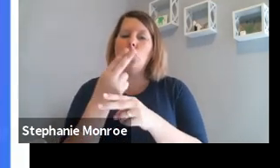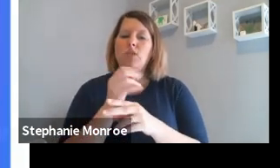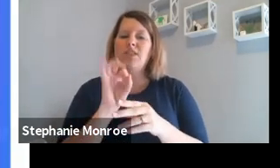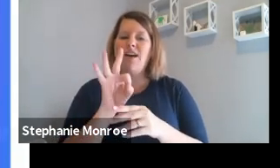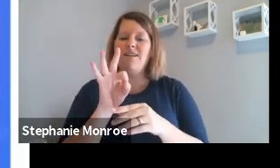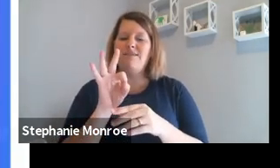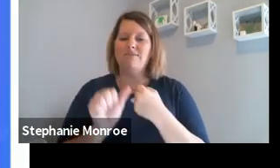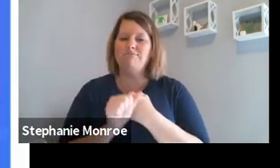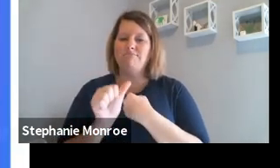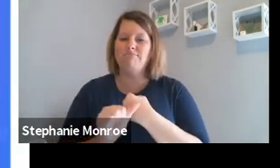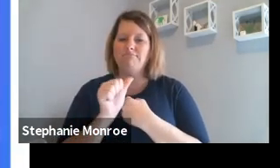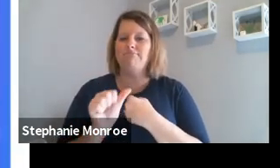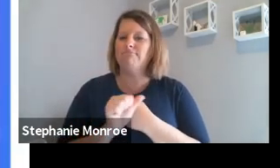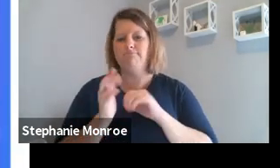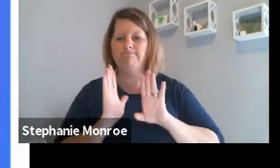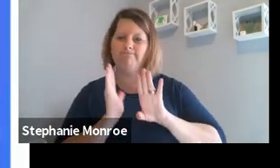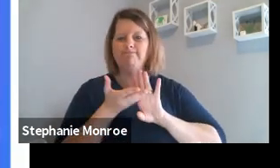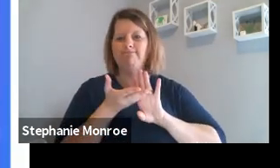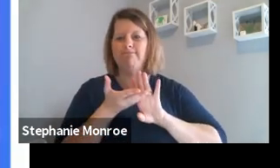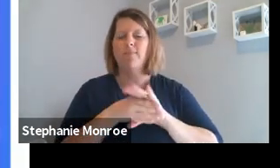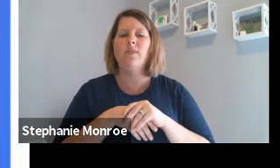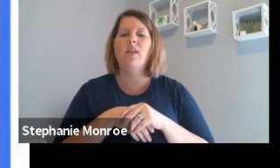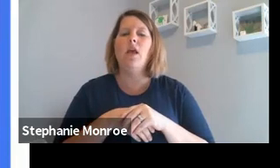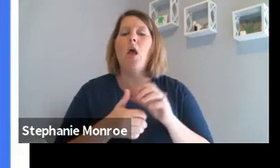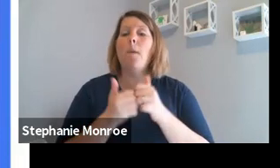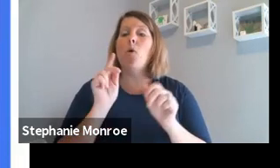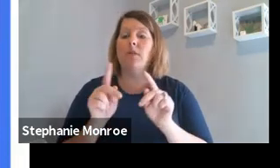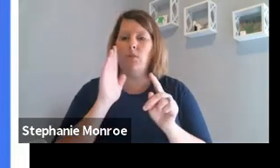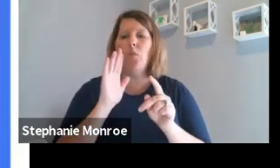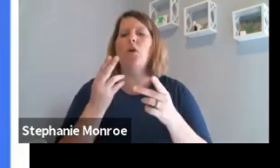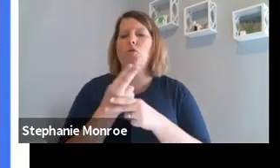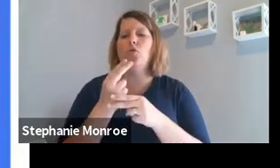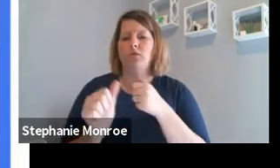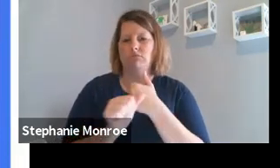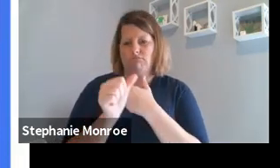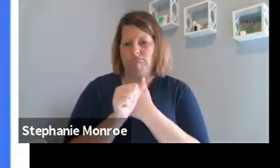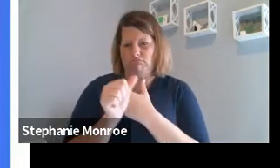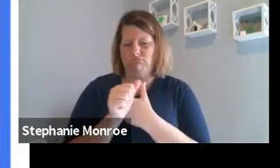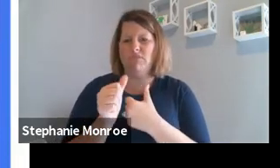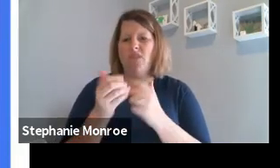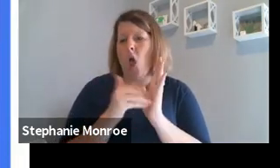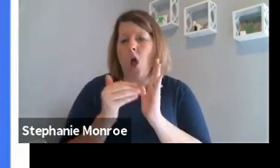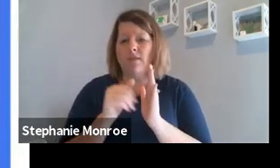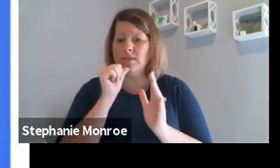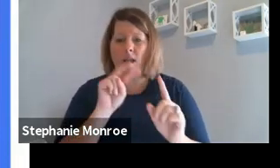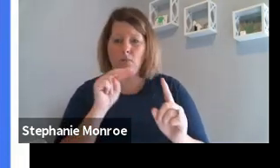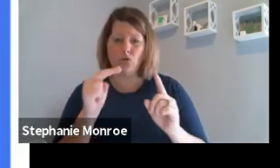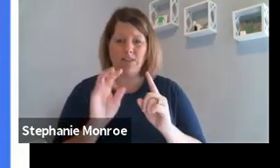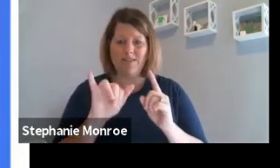Most batterers would begin with use of intimidation, which often is not perceived at the time by the victim,